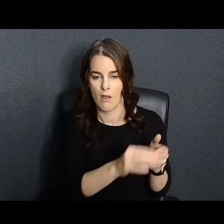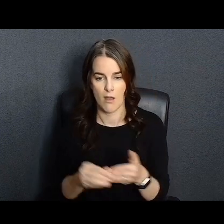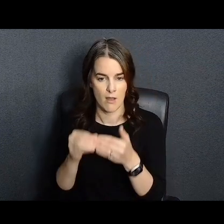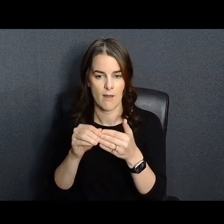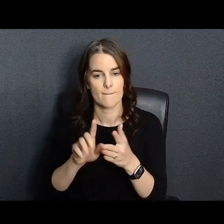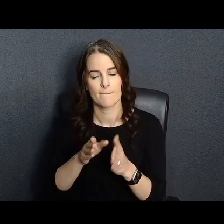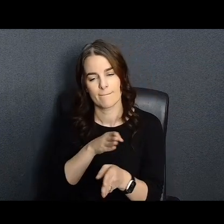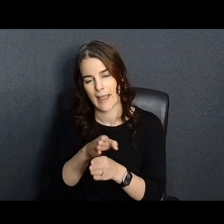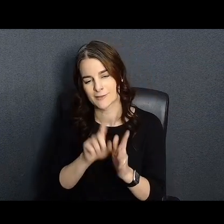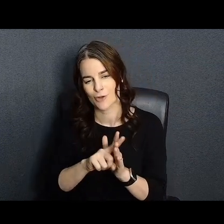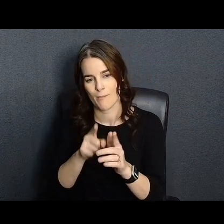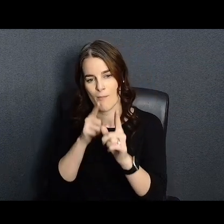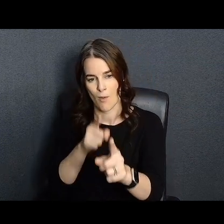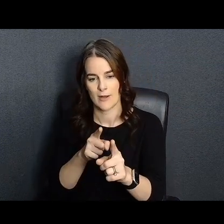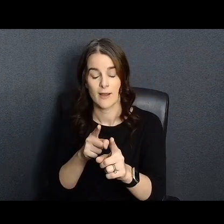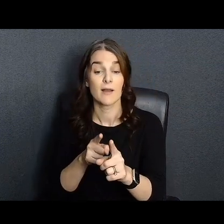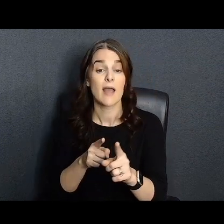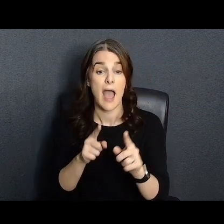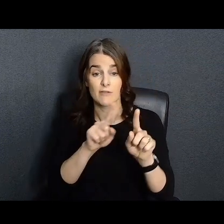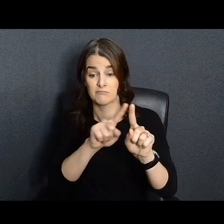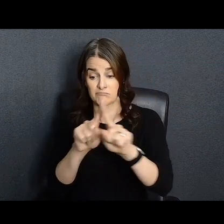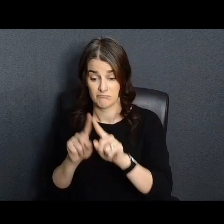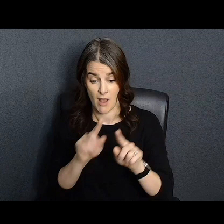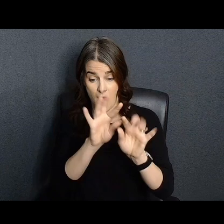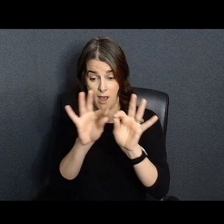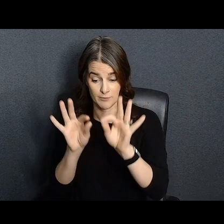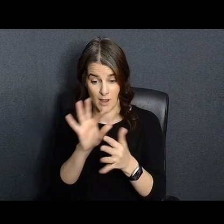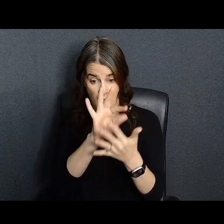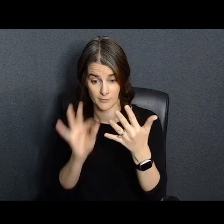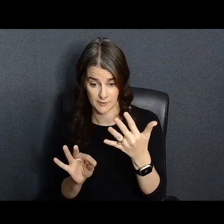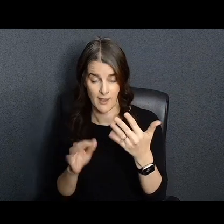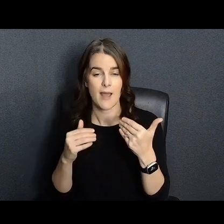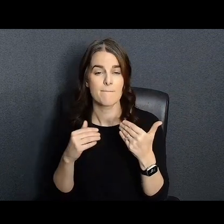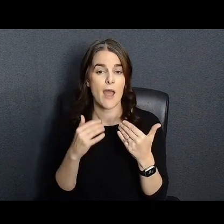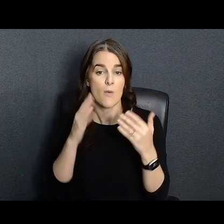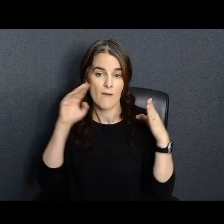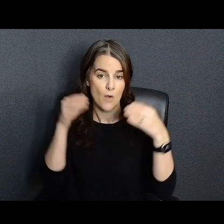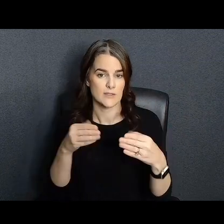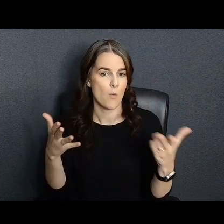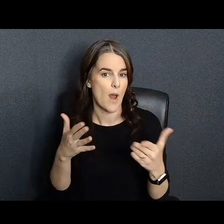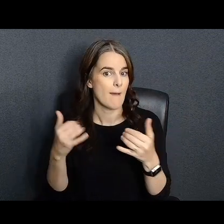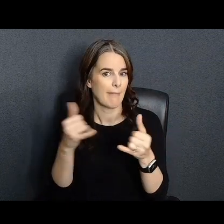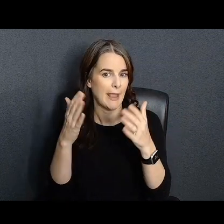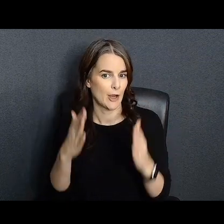but the main areas to focus on are Player. That's going to be the speaking mode. So when I want to use this app to communicate,